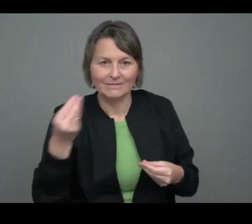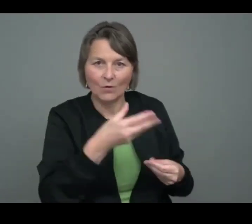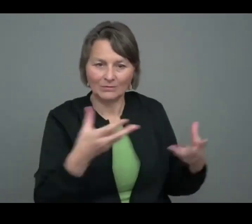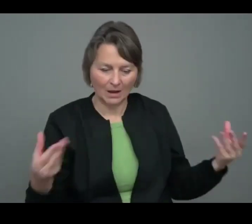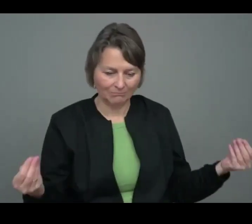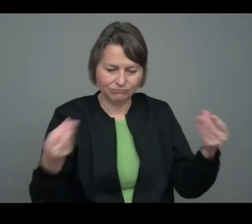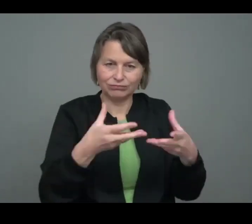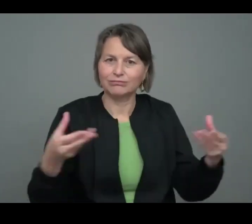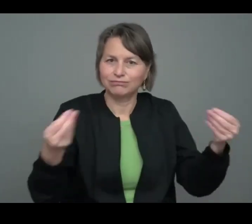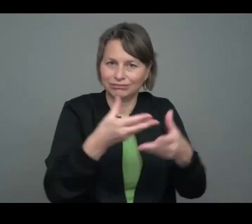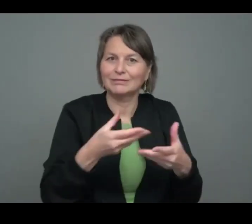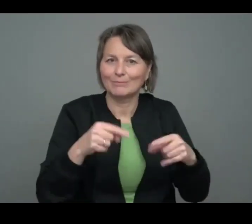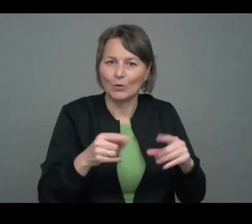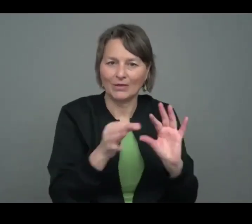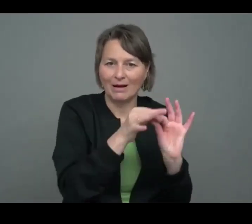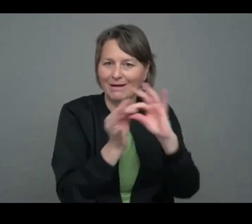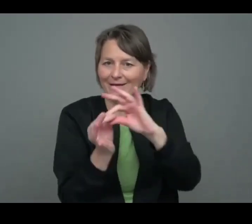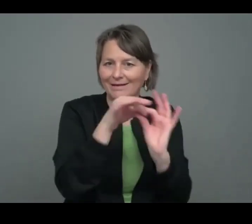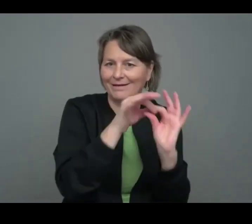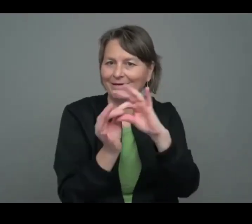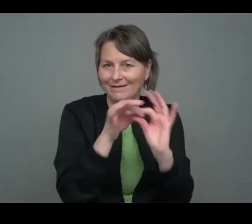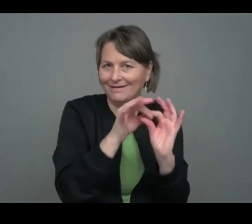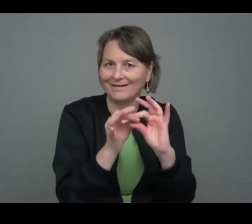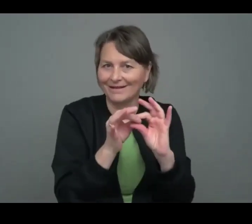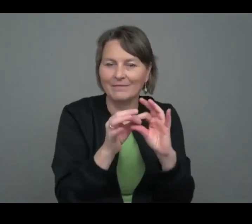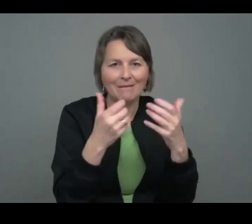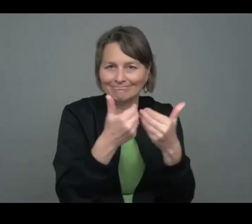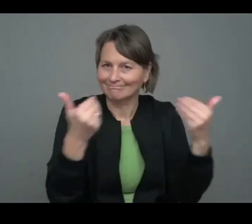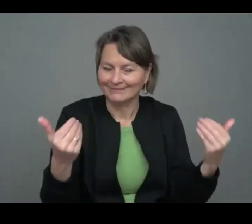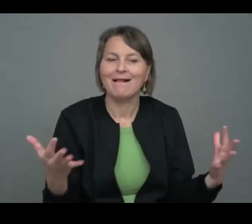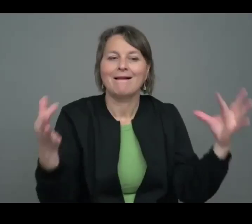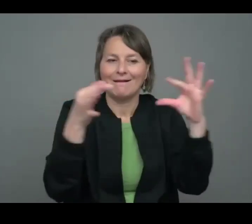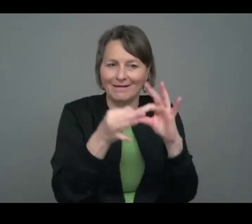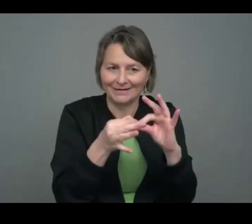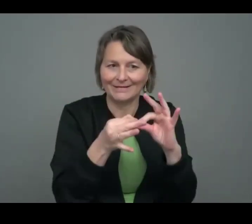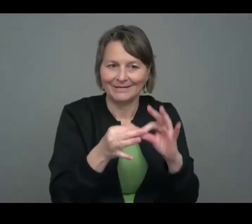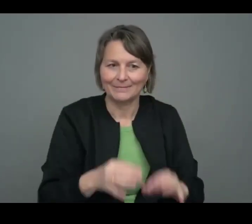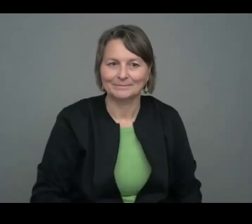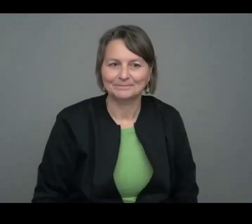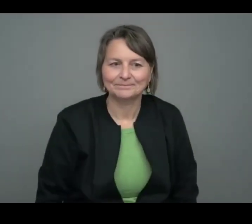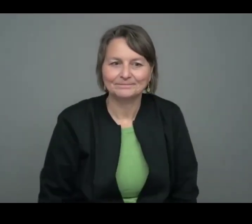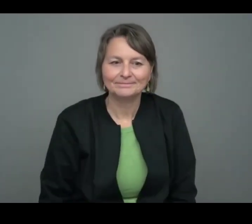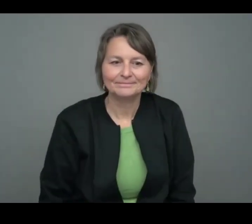So what I would like to repeat is it's important that practice and theory, research are linked.